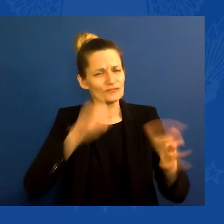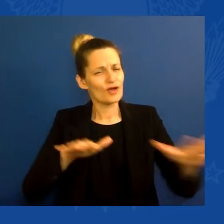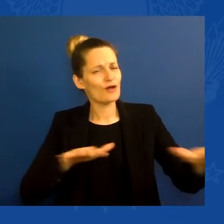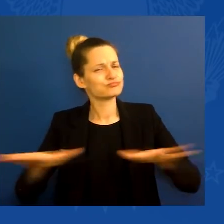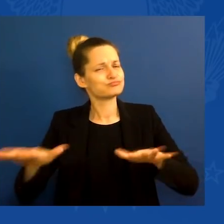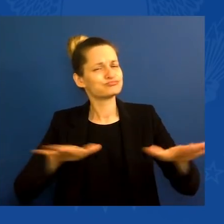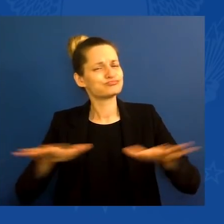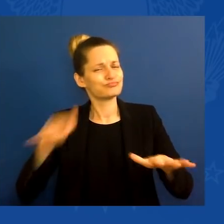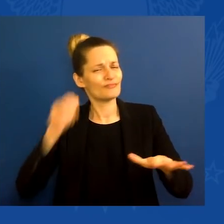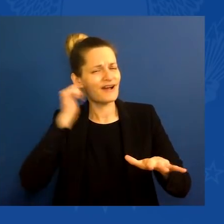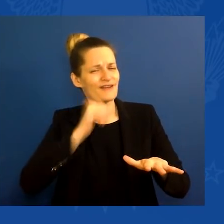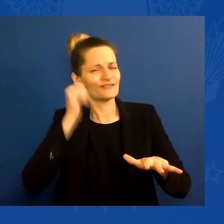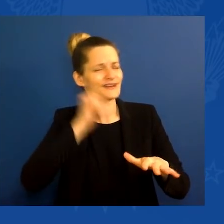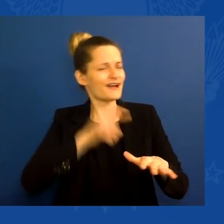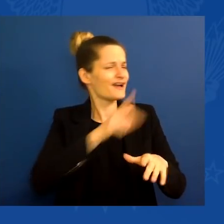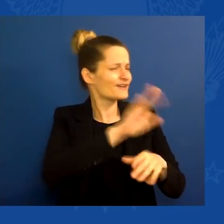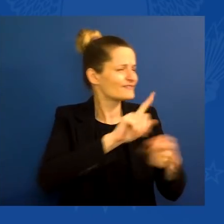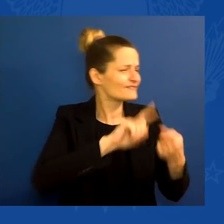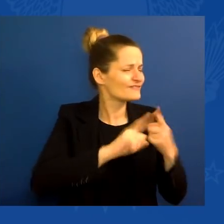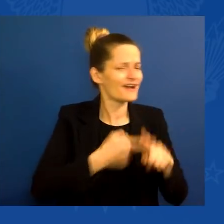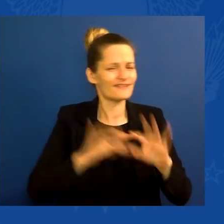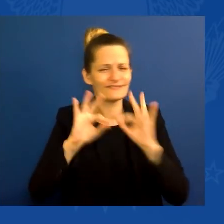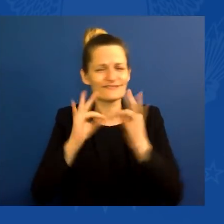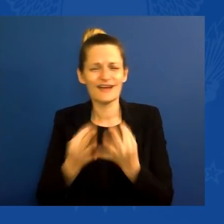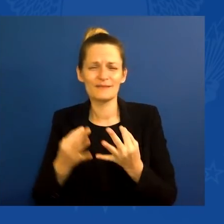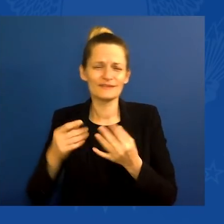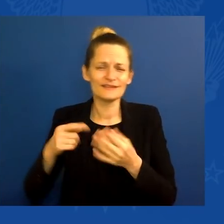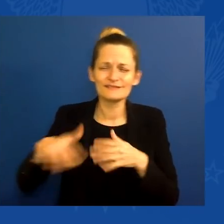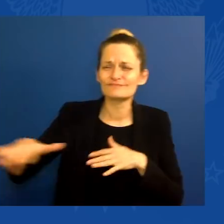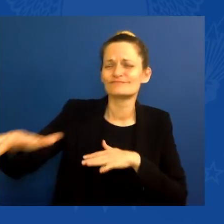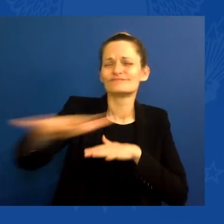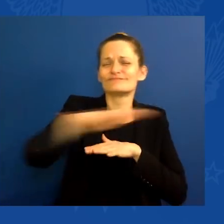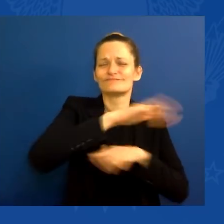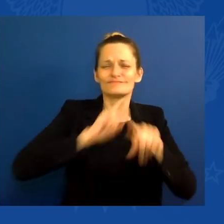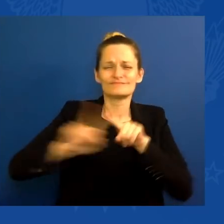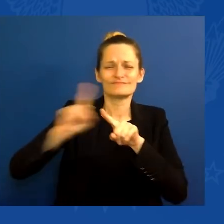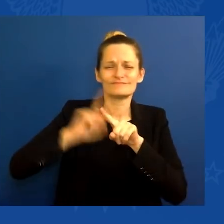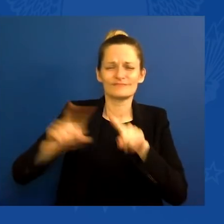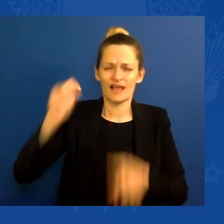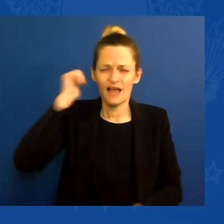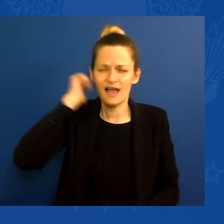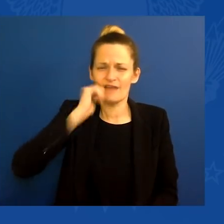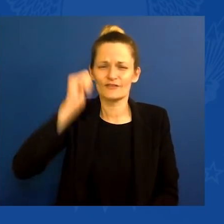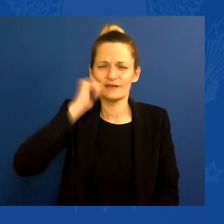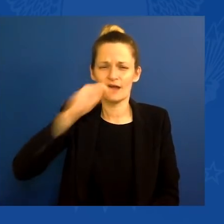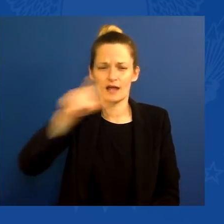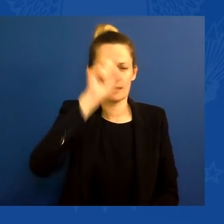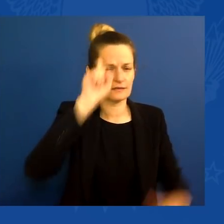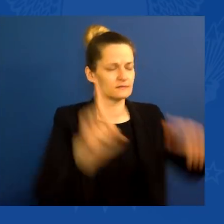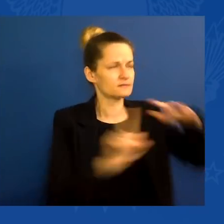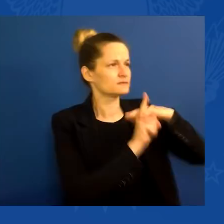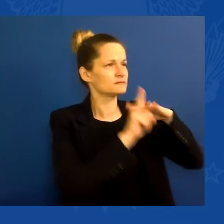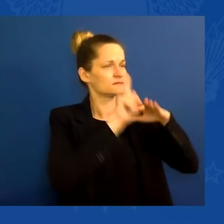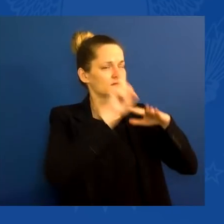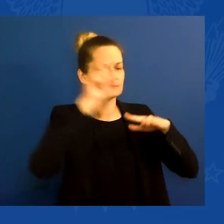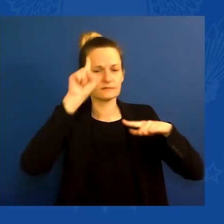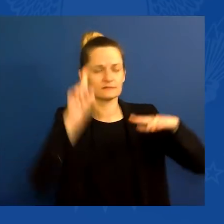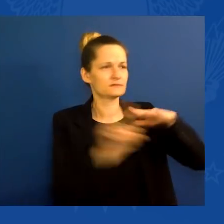And every day, you worry and you worry you'd get that phone call when they pinned on that shield.